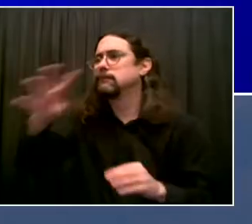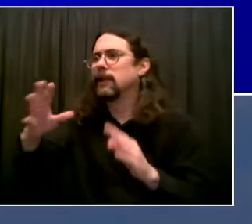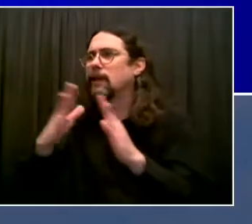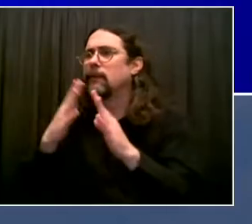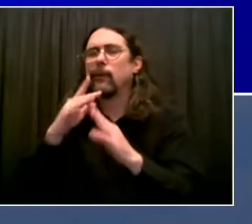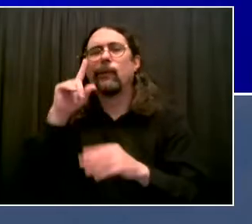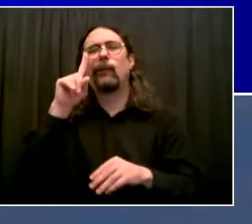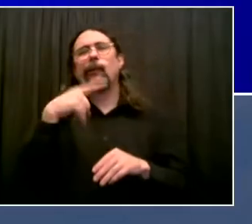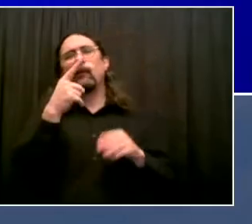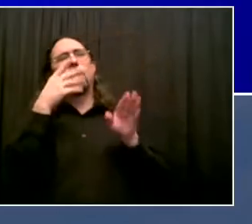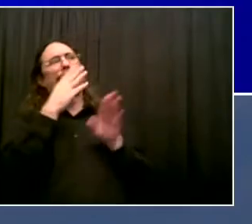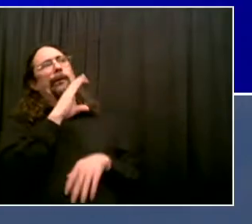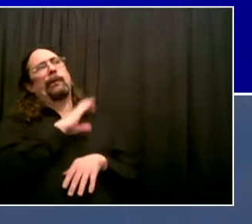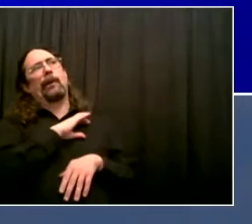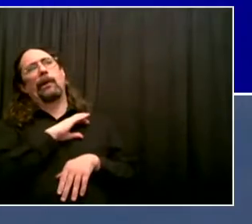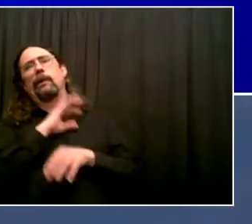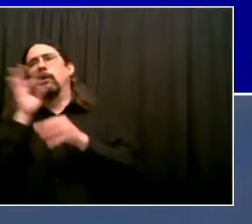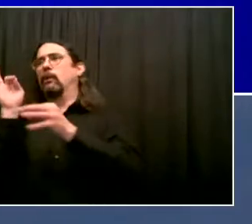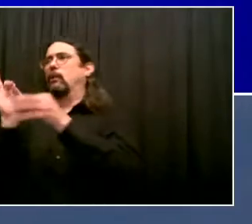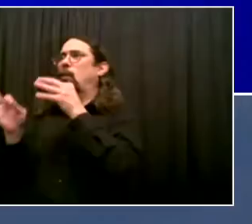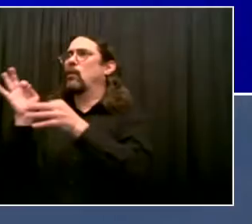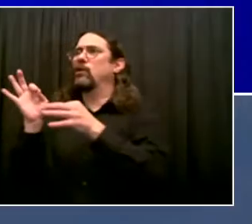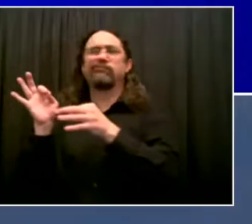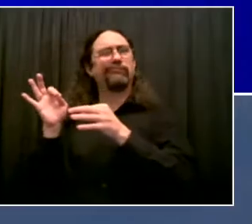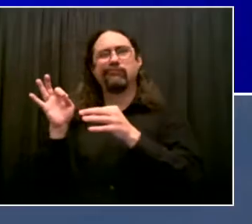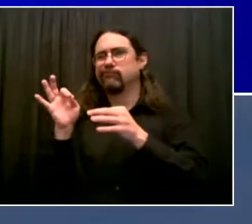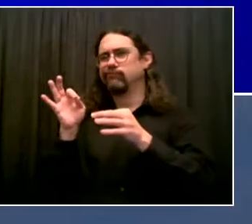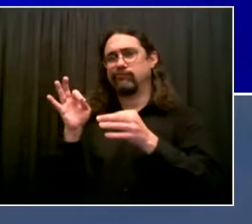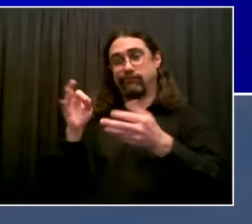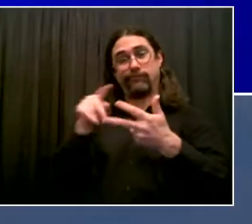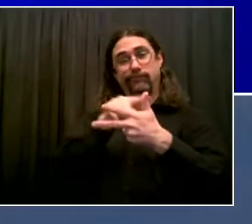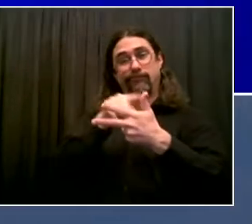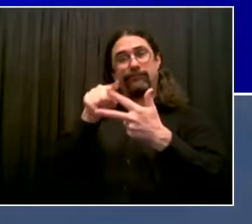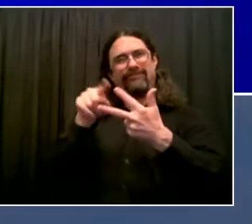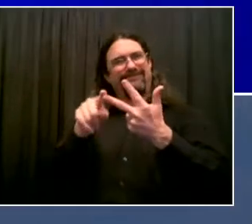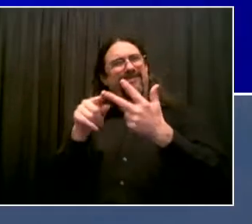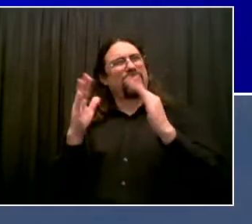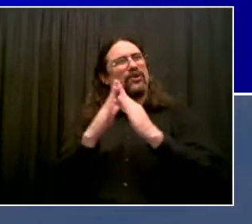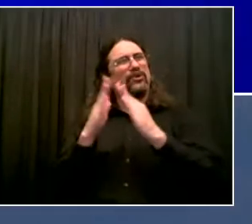WE'RE ALREADY DOUBLING THEU CRE